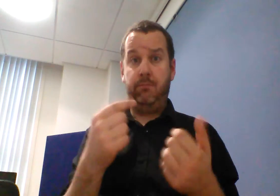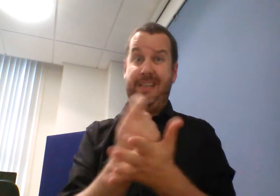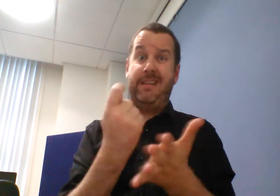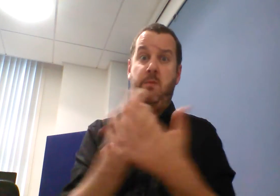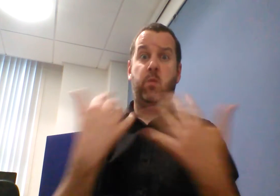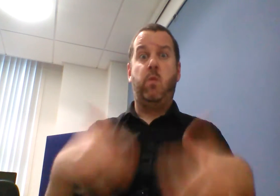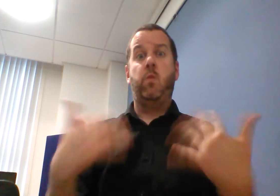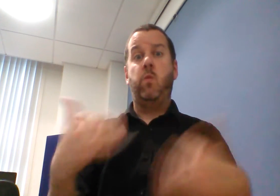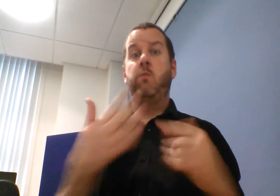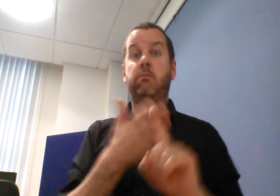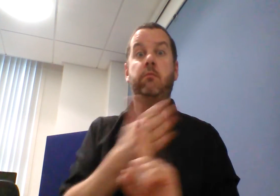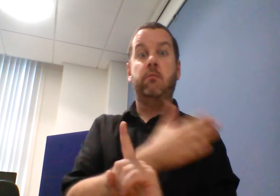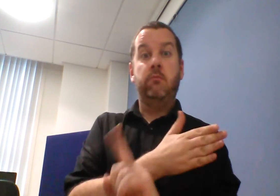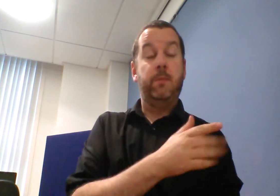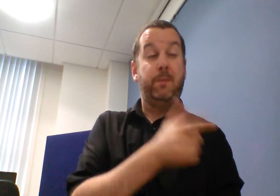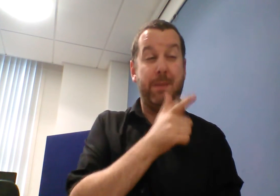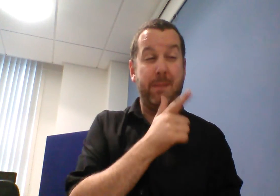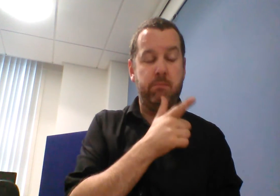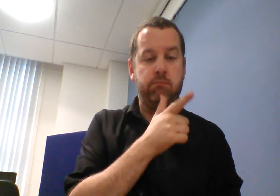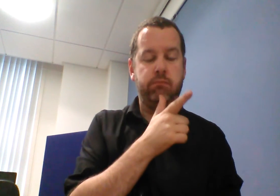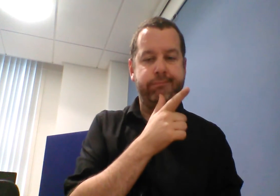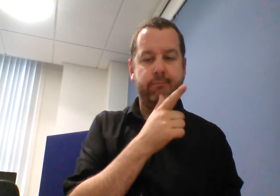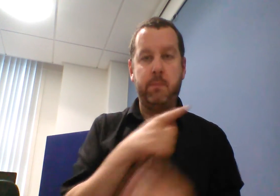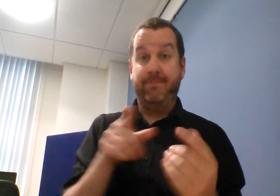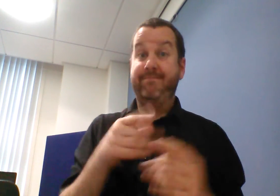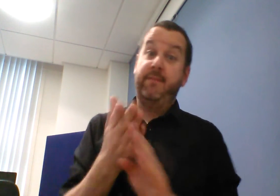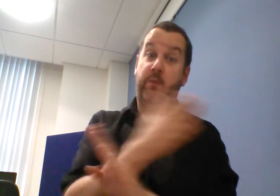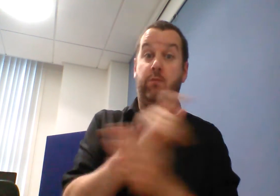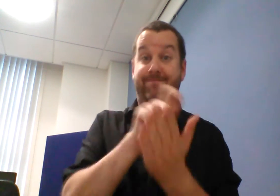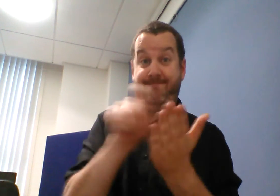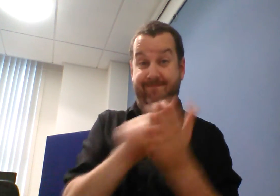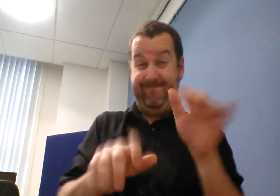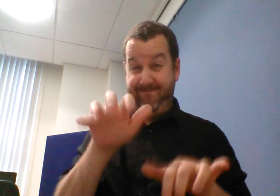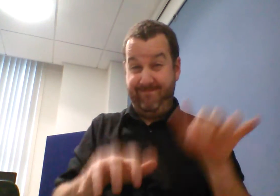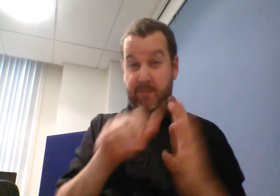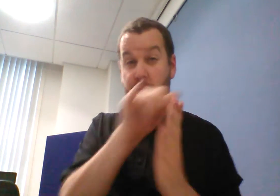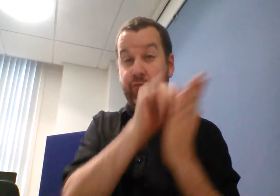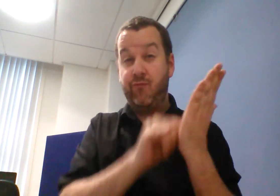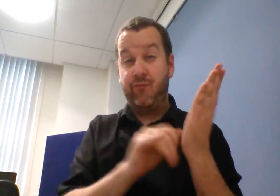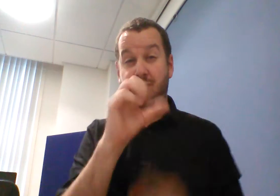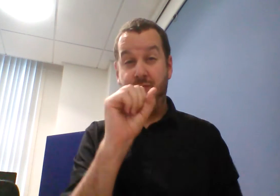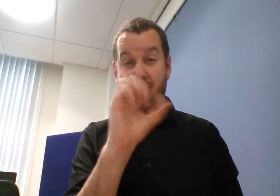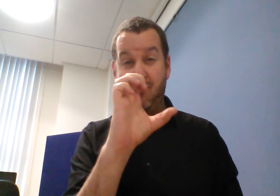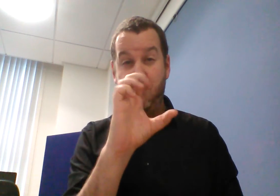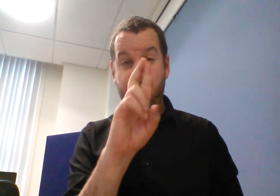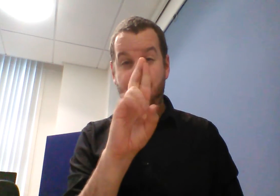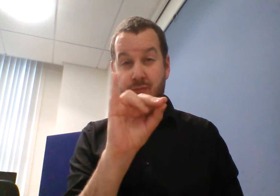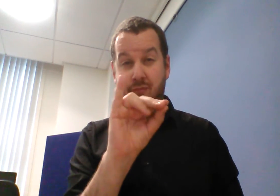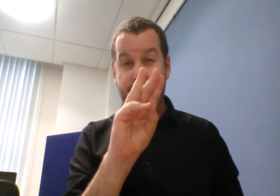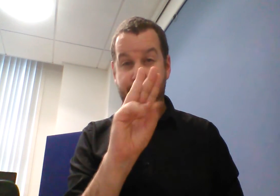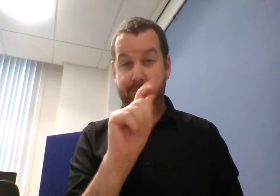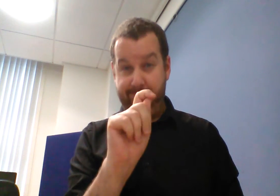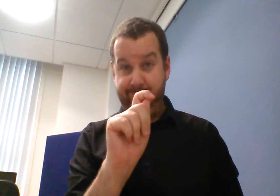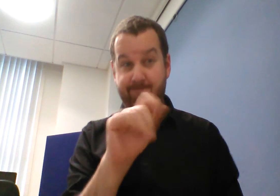time was a factor. I started off by writing an English 'script' for the presentation.